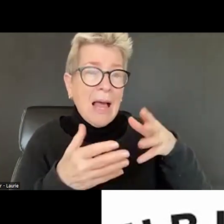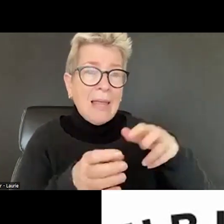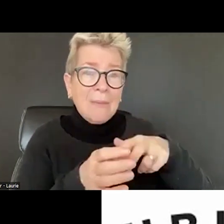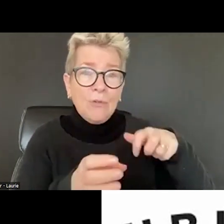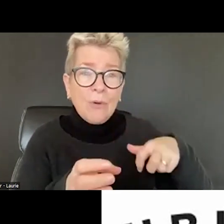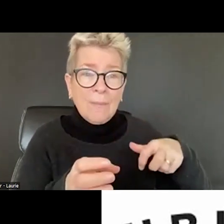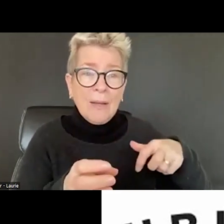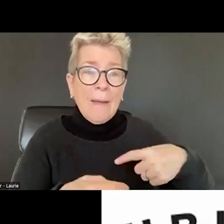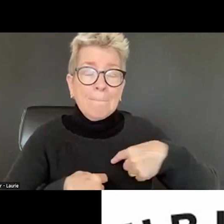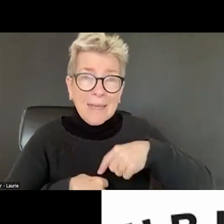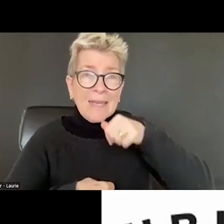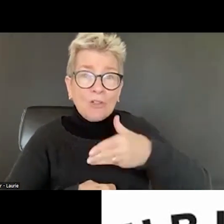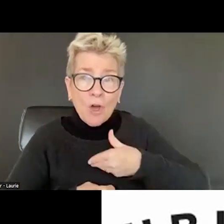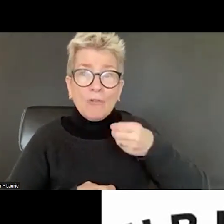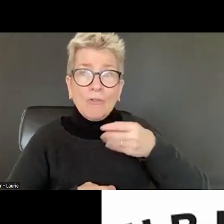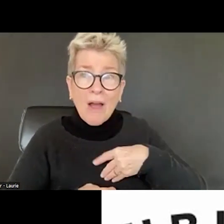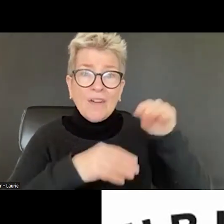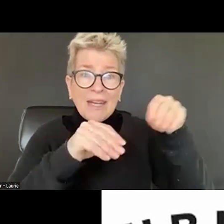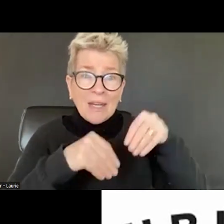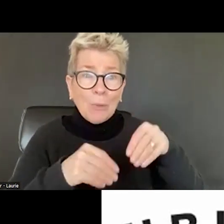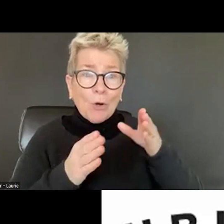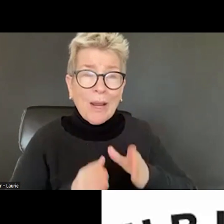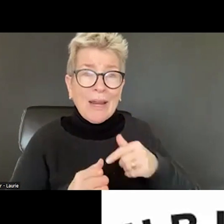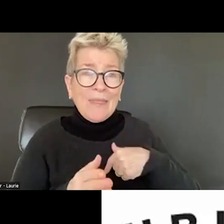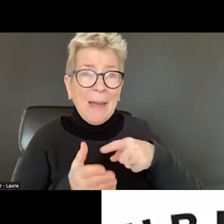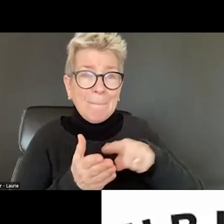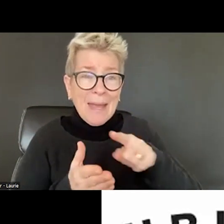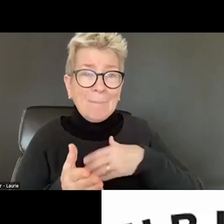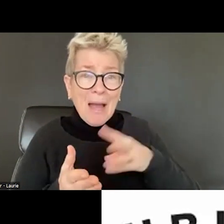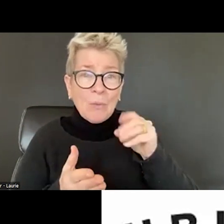the daughter of an immigrant who paid my own way through college who always who grew up thinking